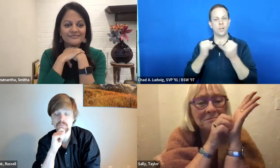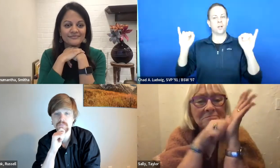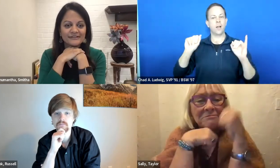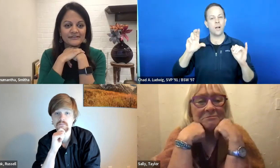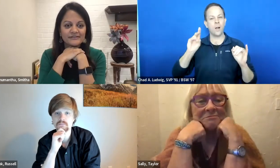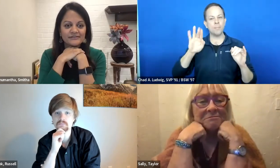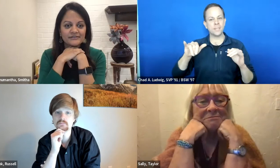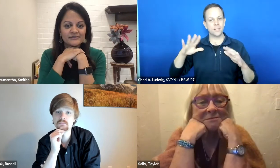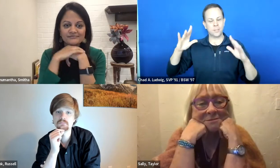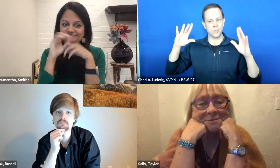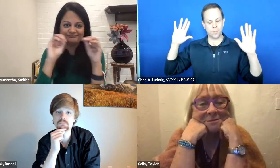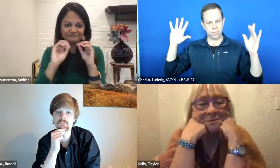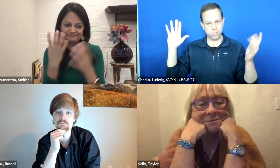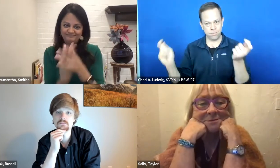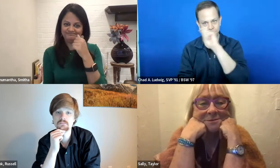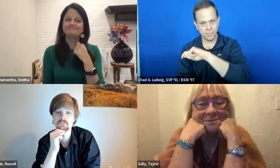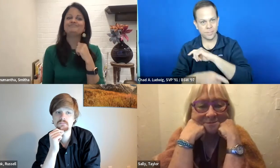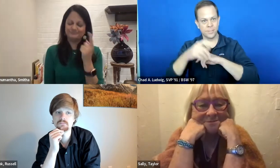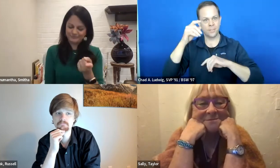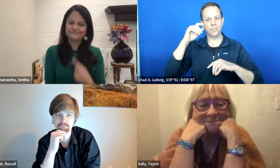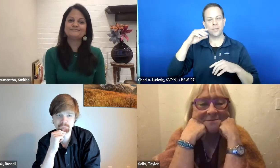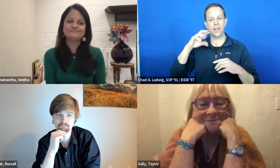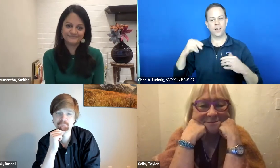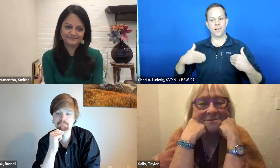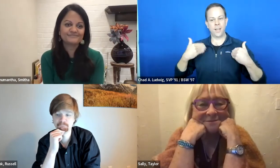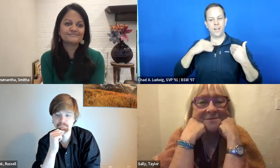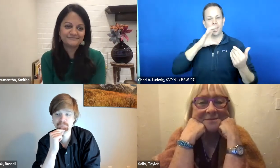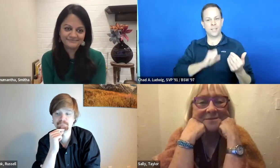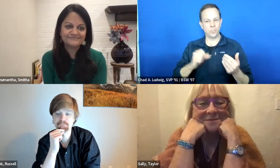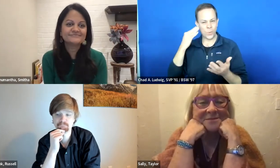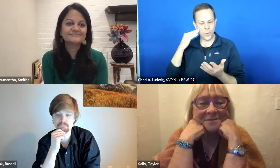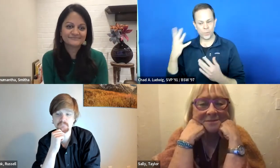and so her independence was essentially gone. Her autonomy had completely changed,